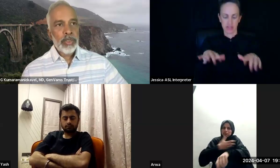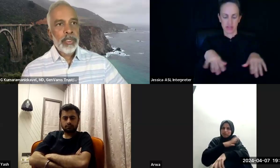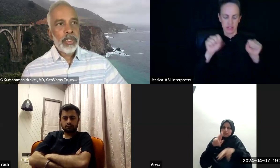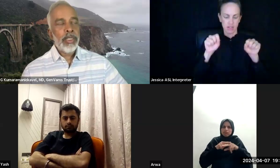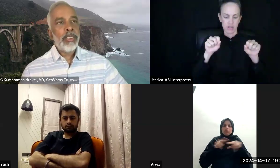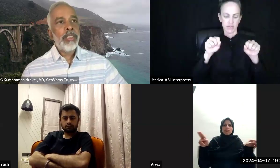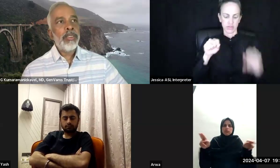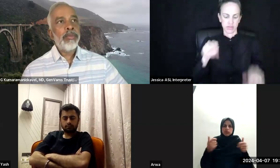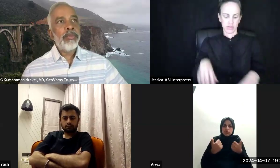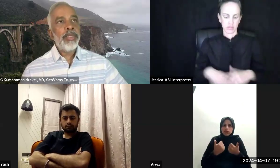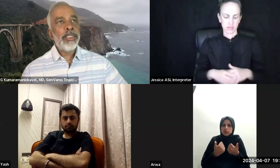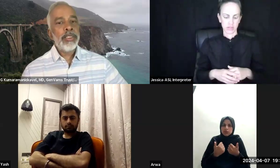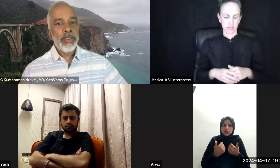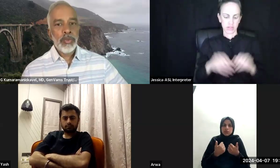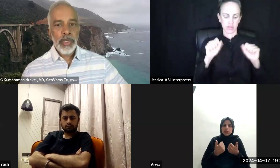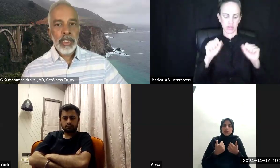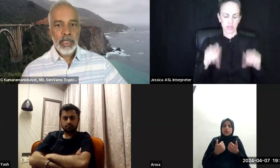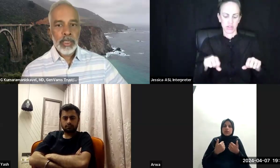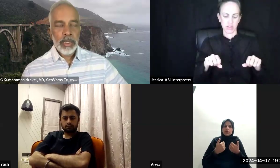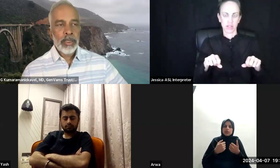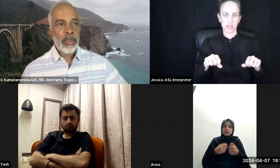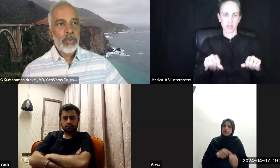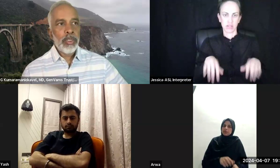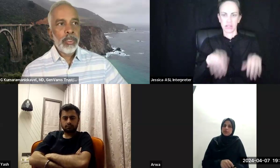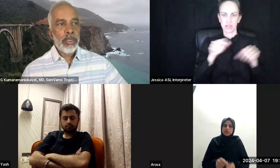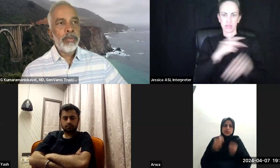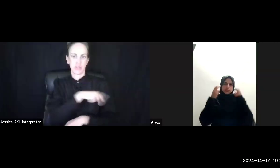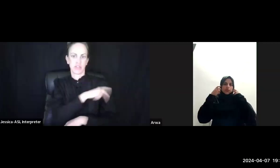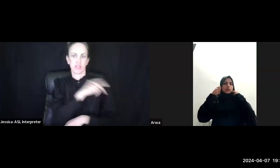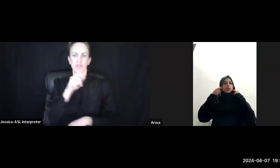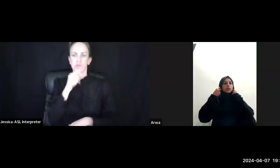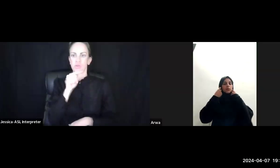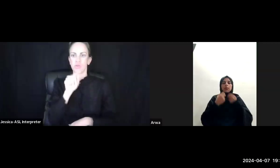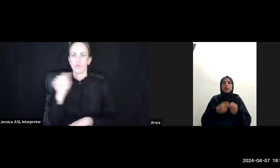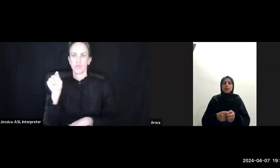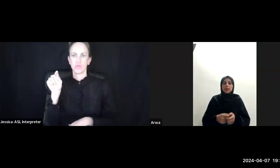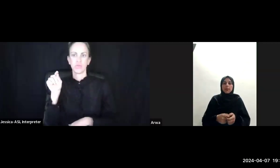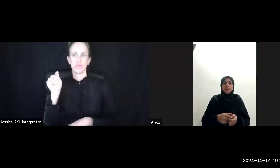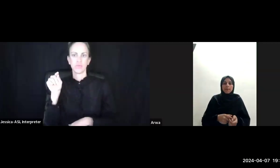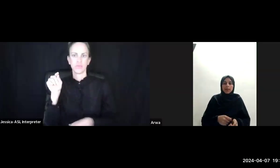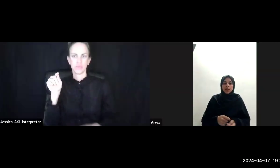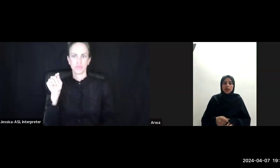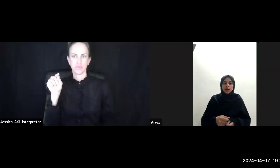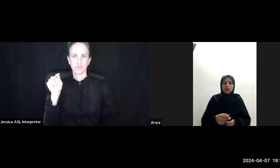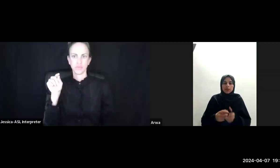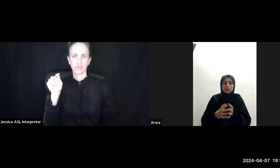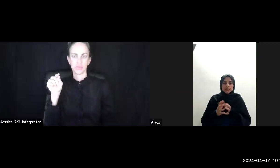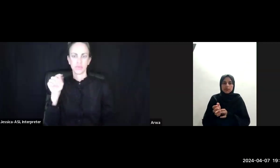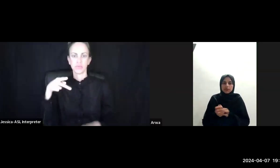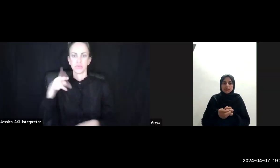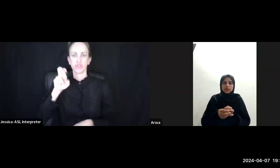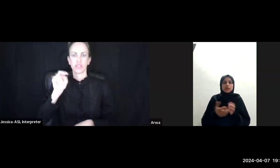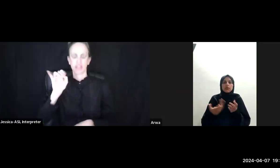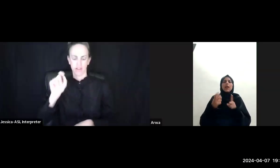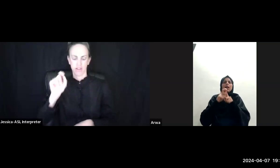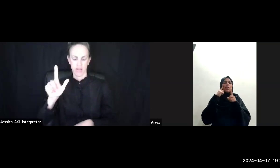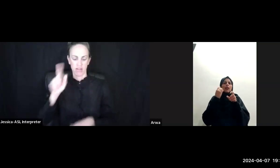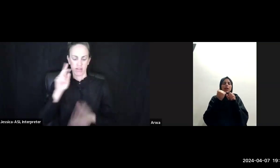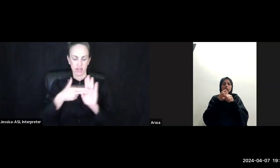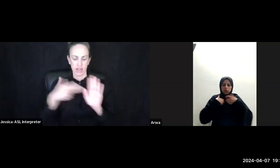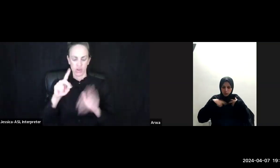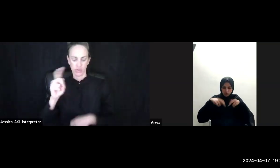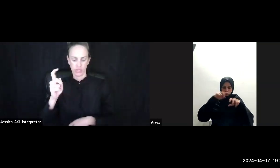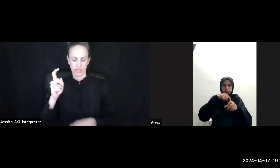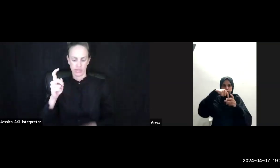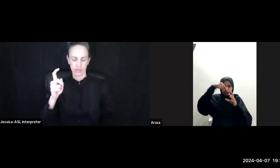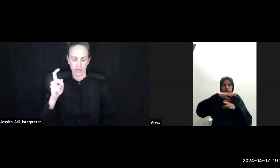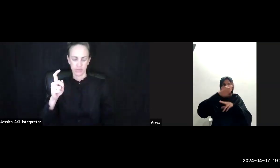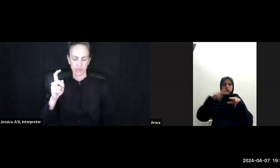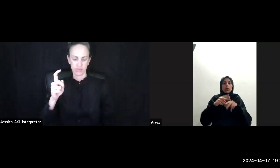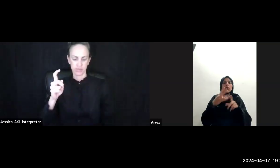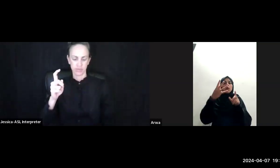one of our patients in whom we did do prenatal diagnosis. And the fourth reason is the the Usher